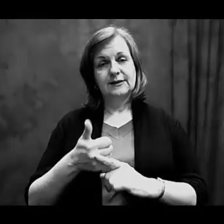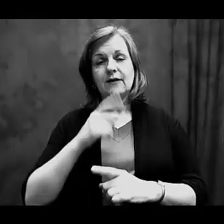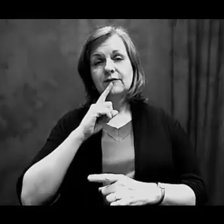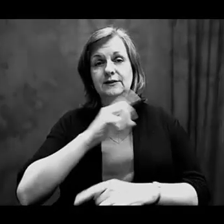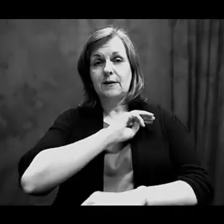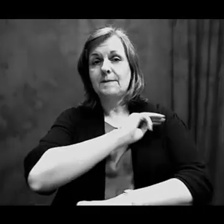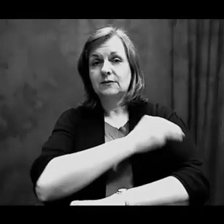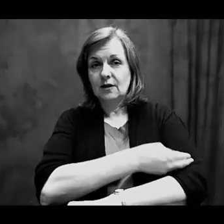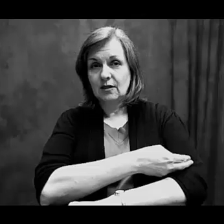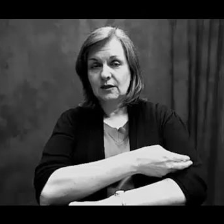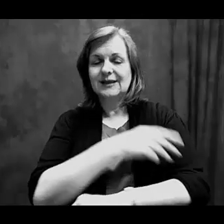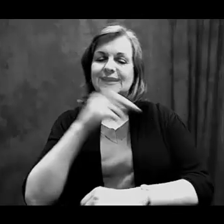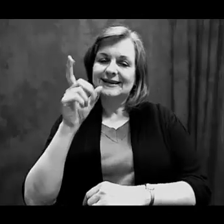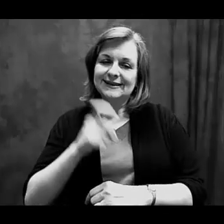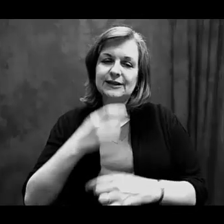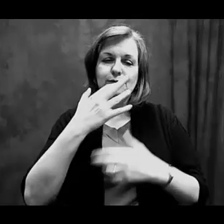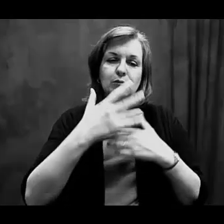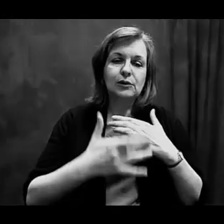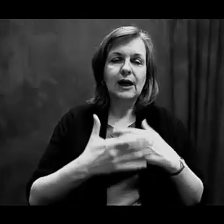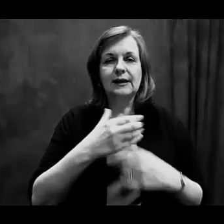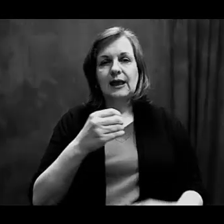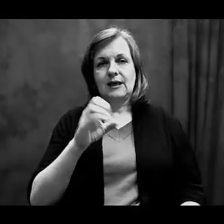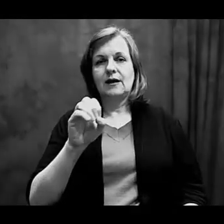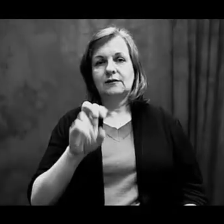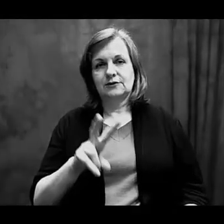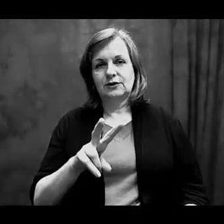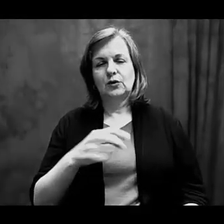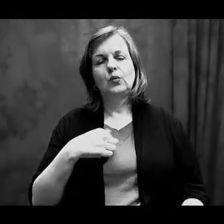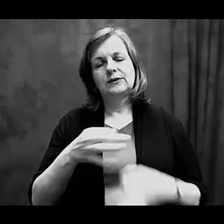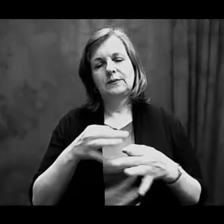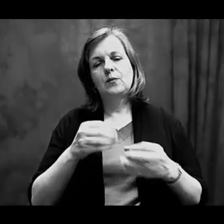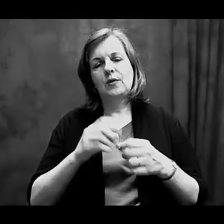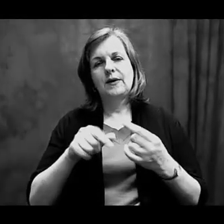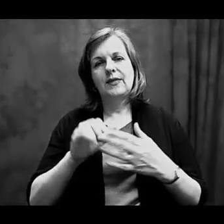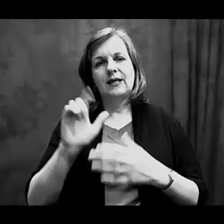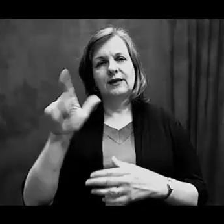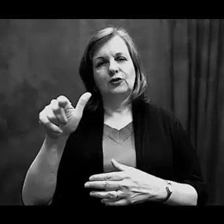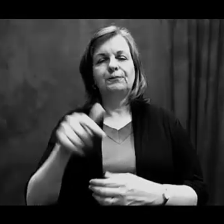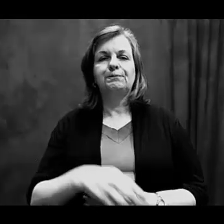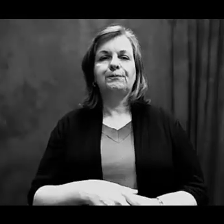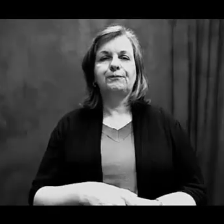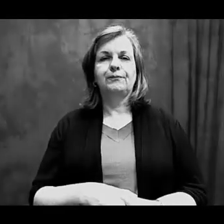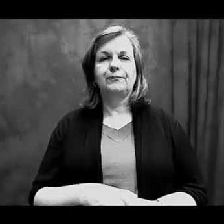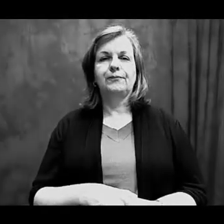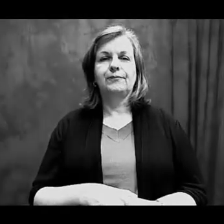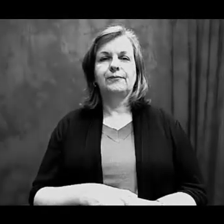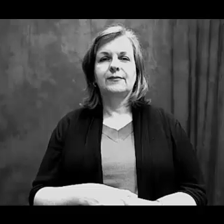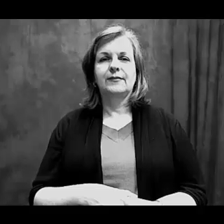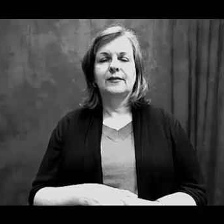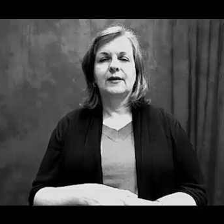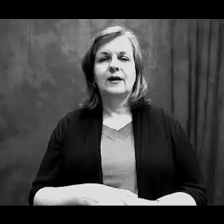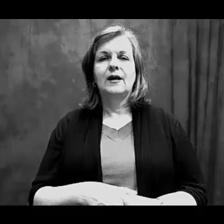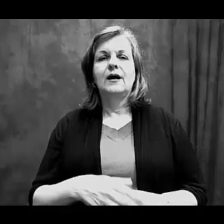go down to your feet! We're gonna supply the heart itself -- the heart is muscle it has to get a good supply of oxygen